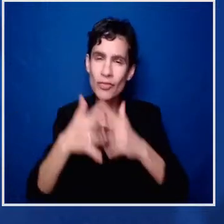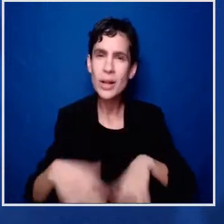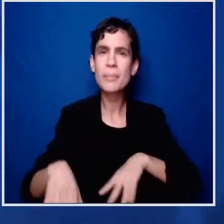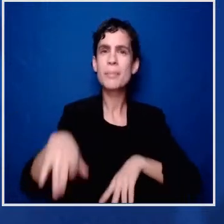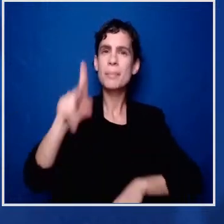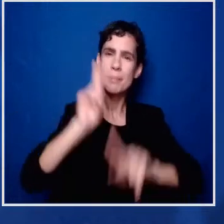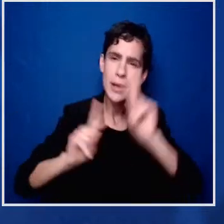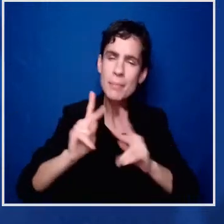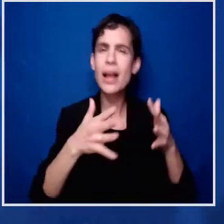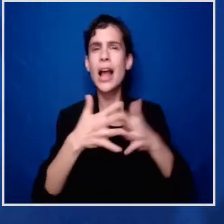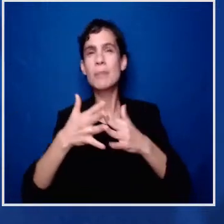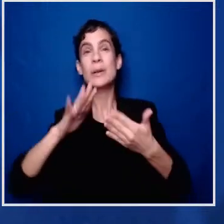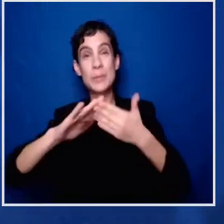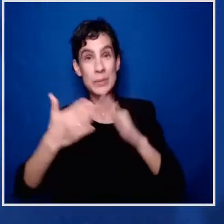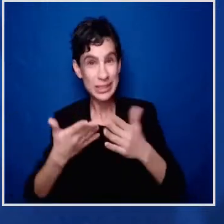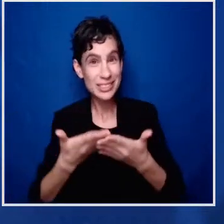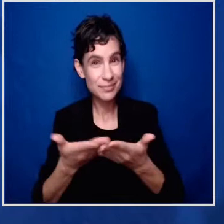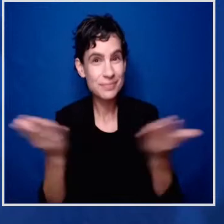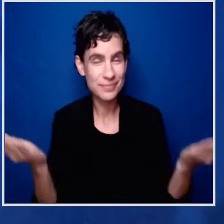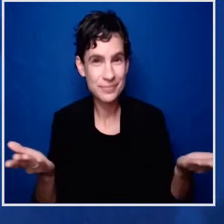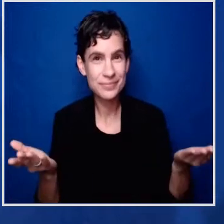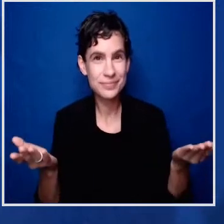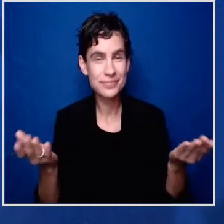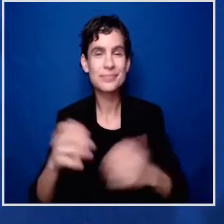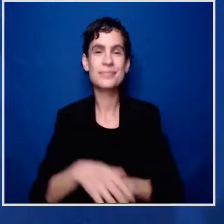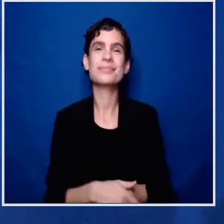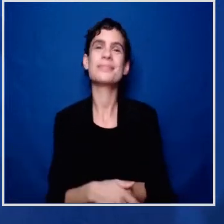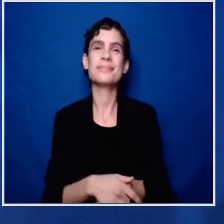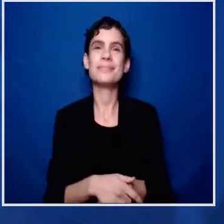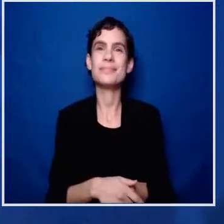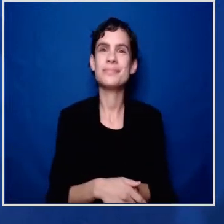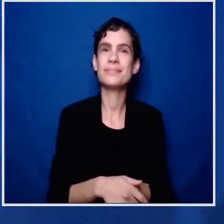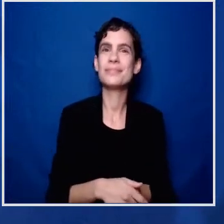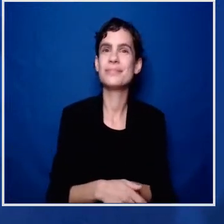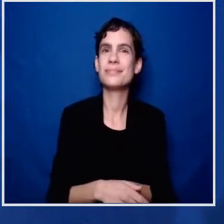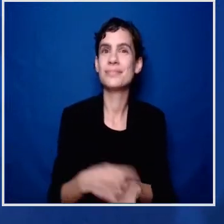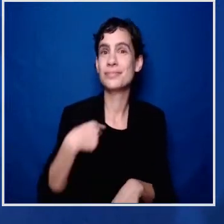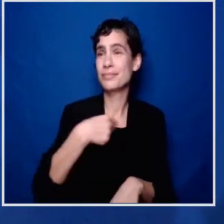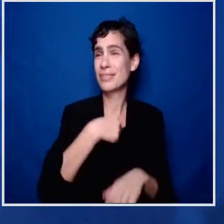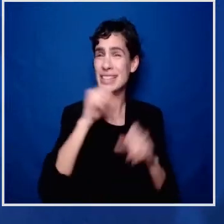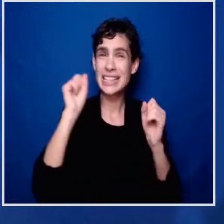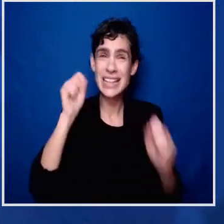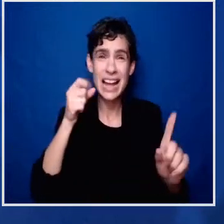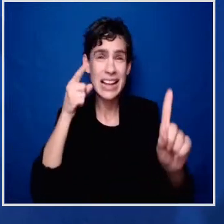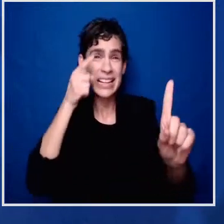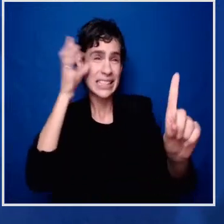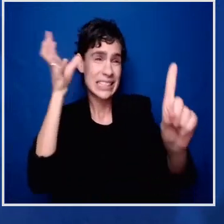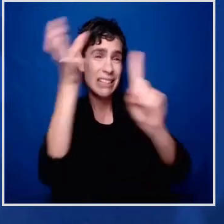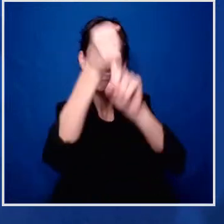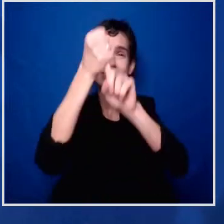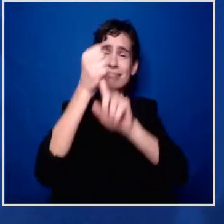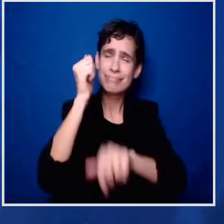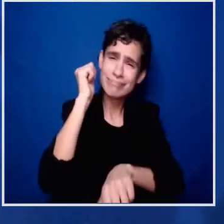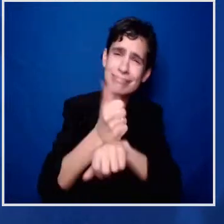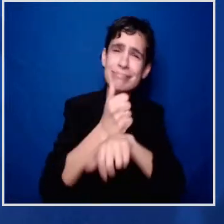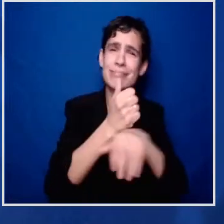CHAPTER IN AMERICAN HISTORY. ONE WHERE WE PUT COMMUNITY FIRST BECAUSE TOGETHER, WE CAN BUILD A MORE EQUITABLE, AND JUST SOCIETY.